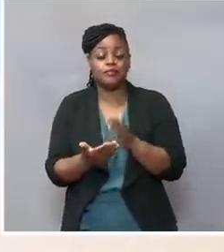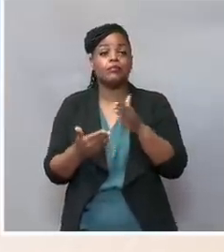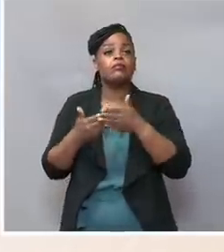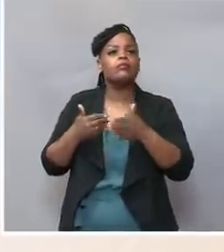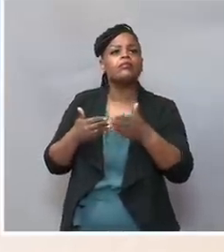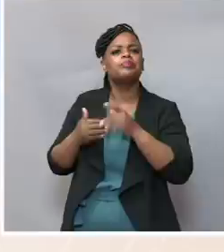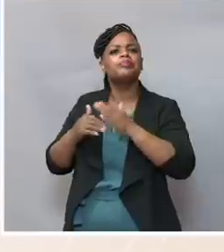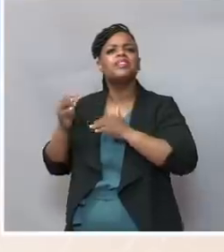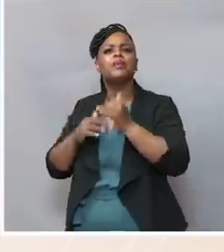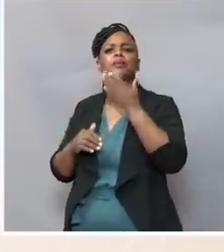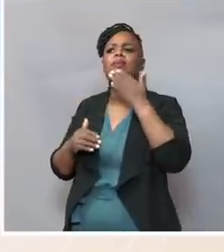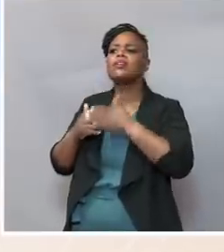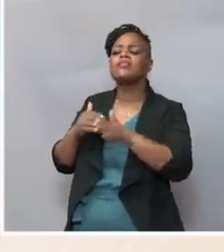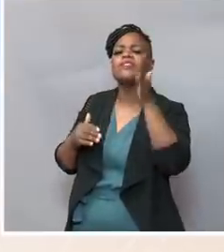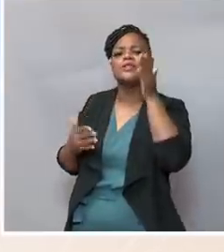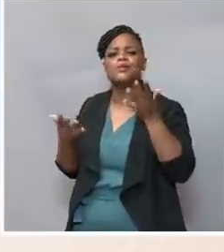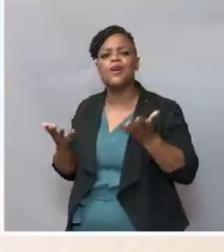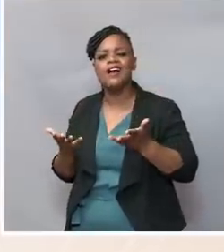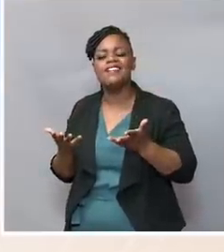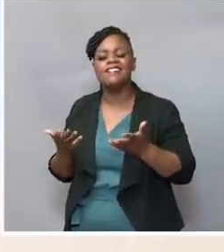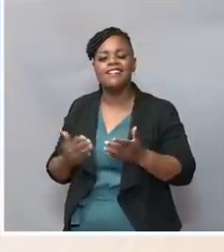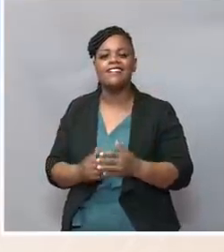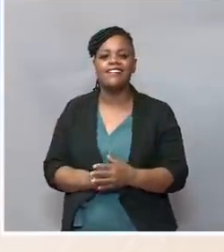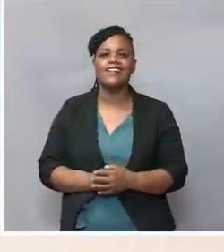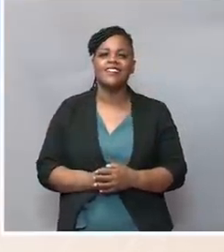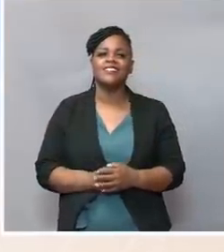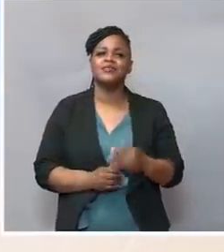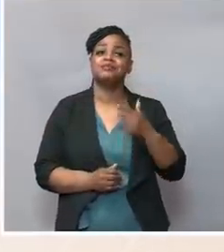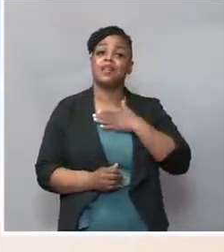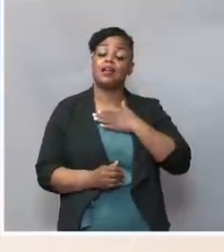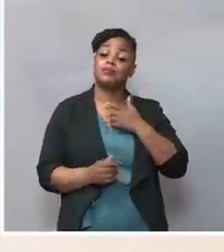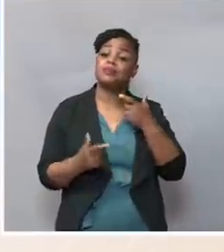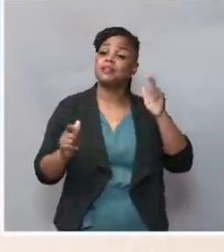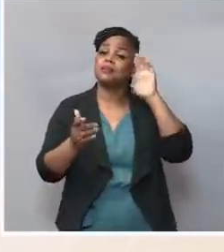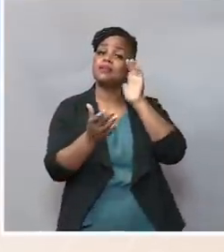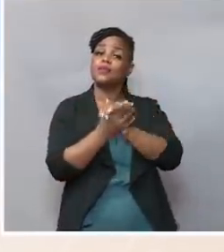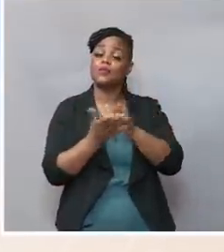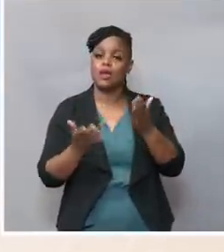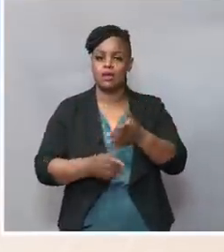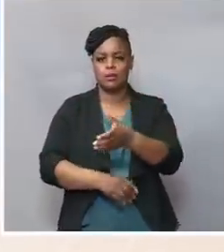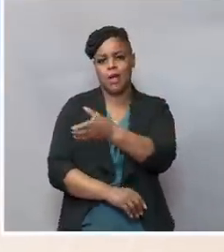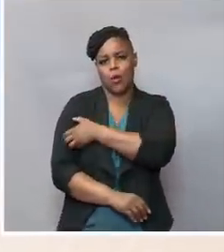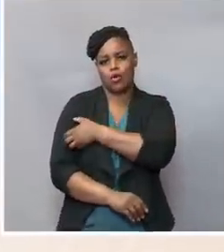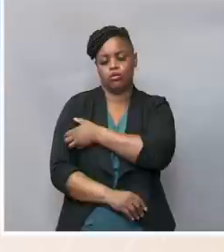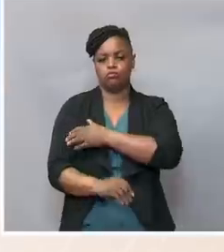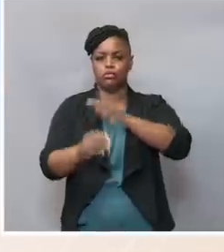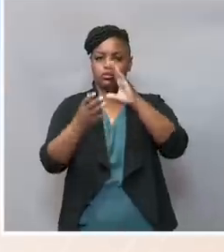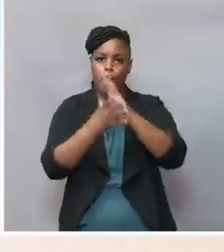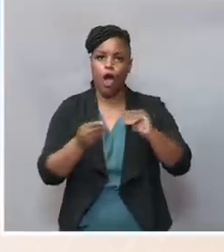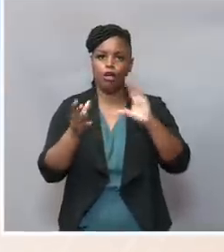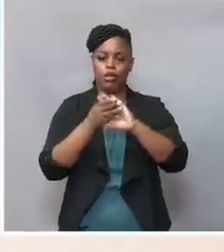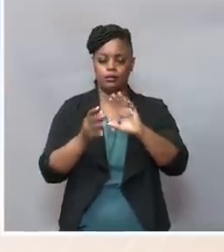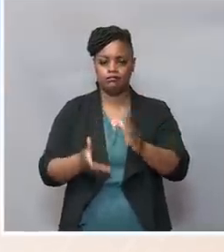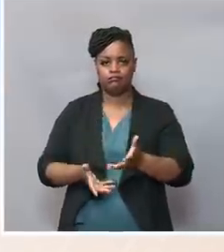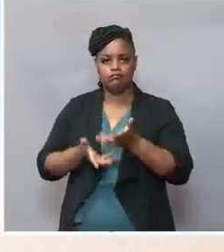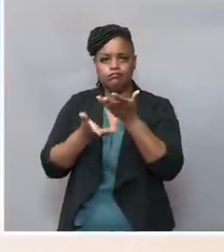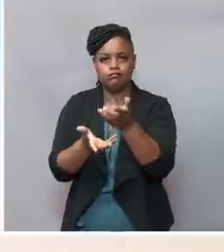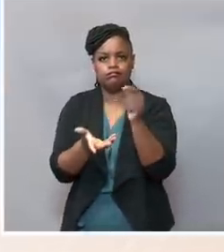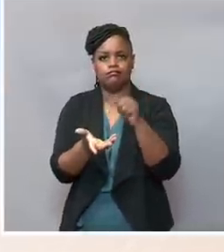I'm also a big believer in the power of storytelling. Now, I've been on the road quite a bit over the past couple of months,